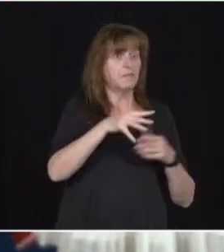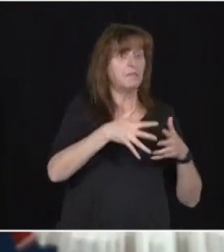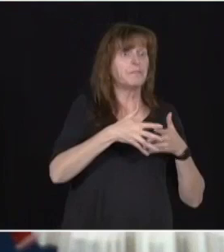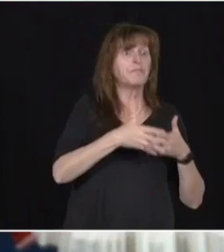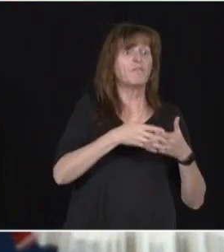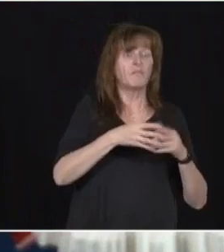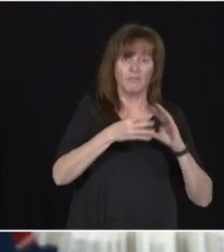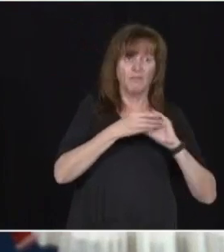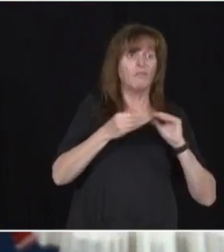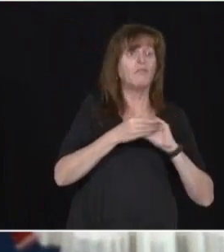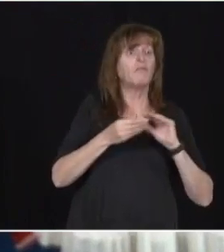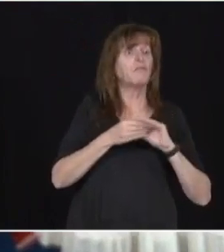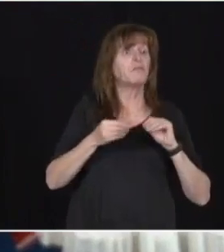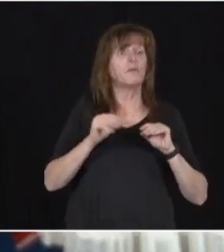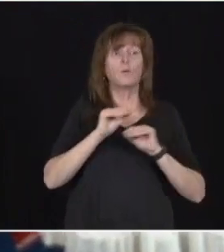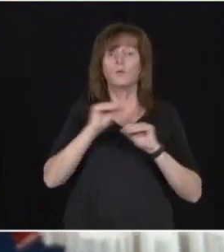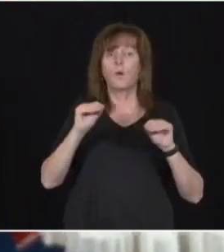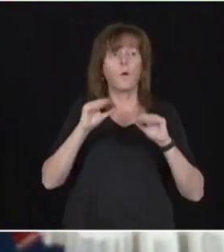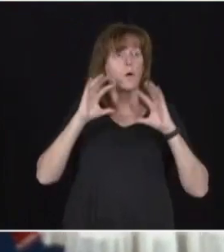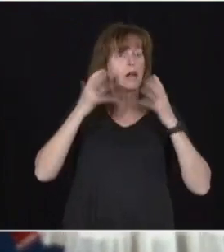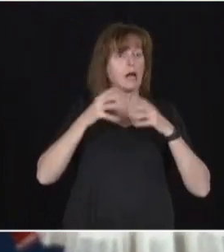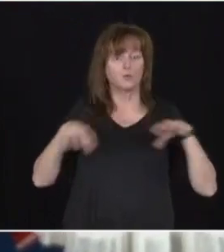jurisdictions have